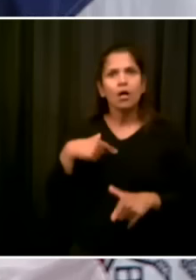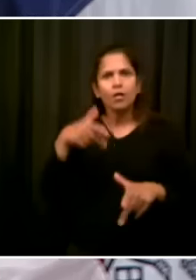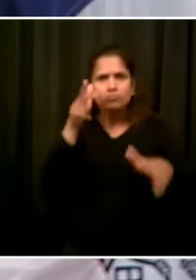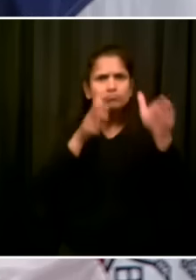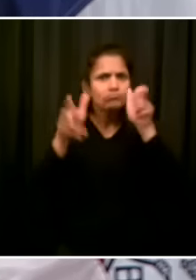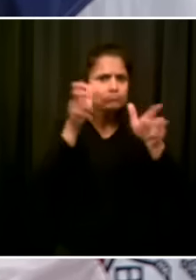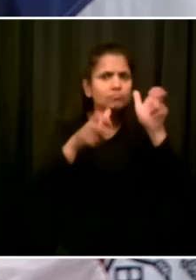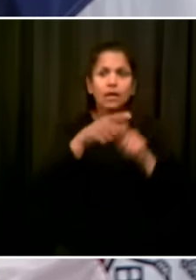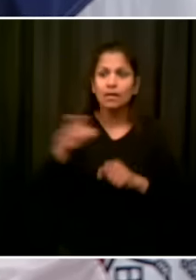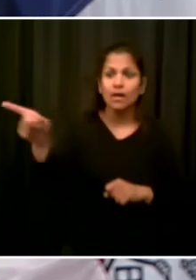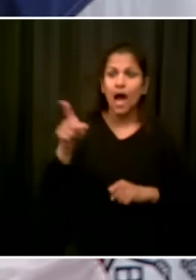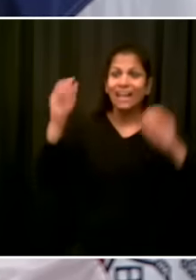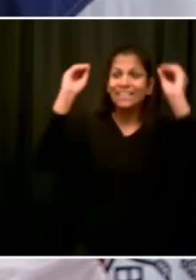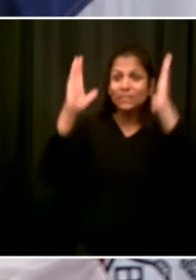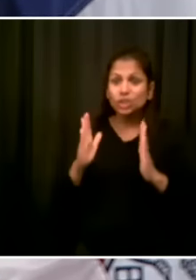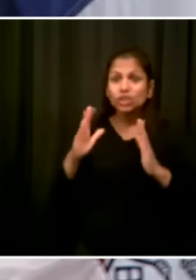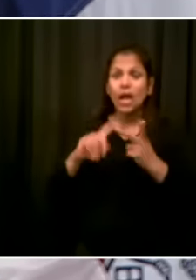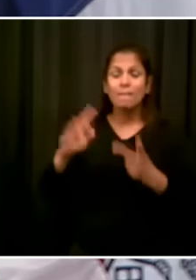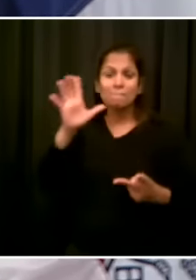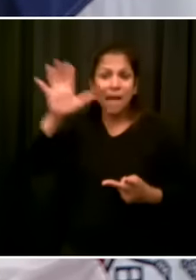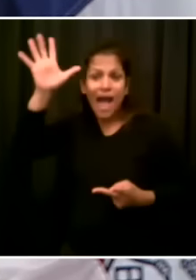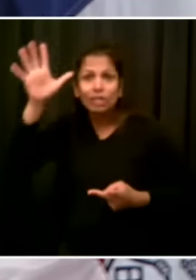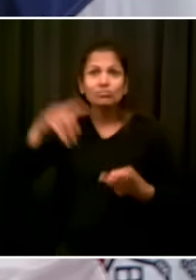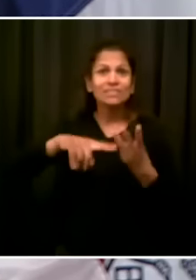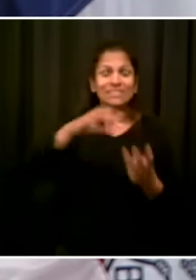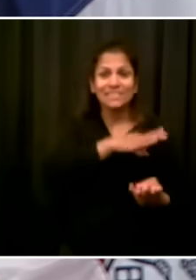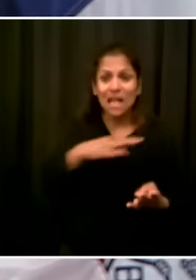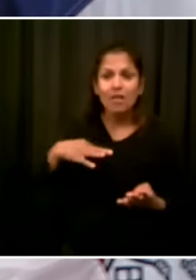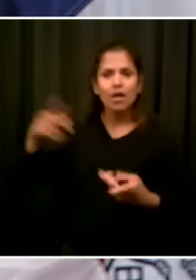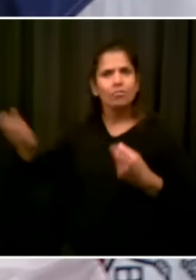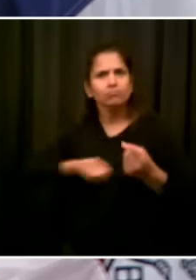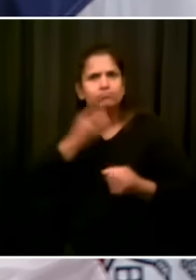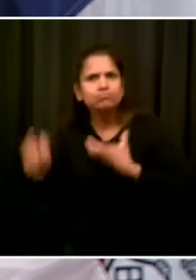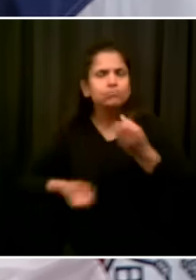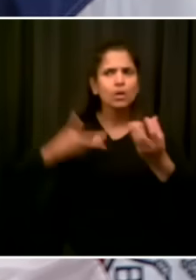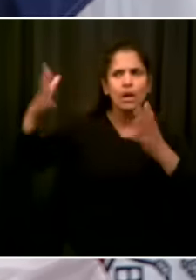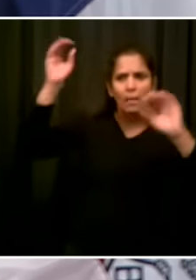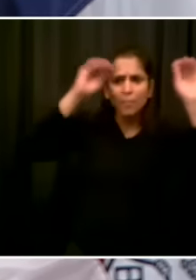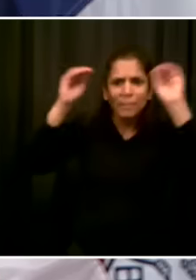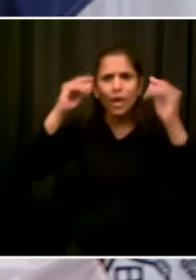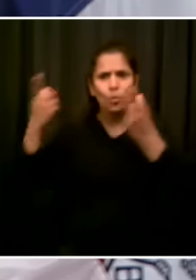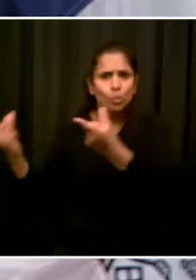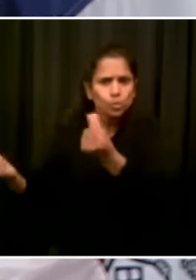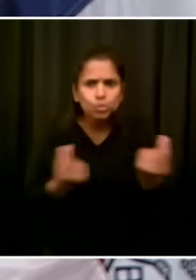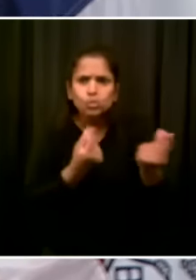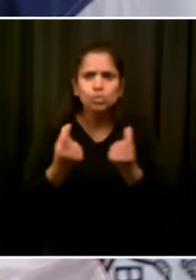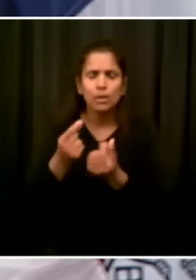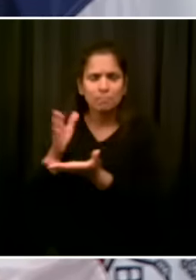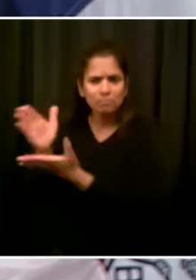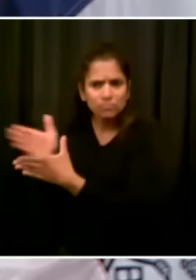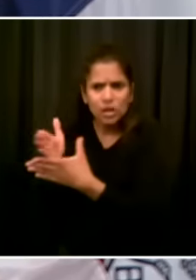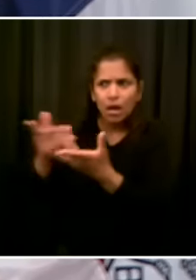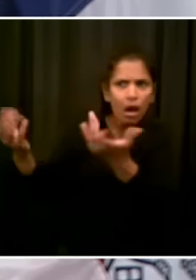AND EVERYONE VOTES. THE FIRST OF ALL, THE RIGHT TO VOTE, MORE IMPORTANT THAN EVER RIGHT NOW.